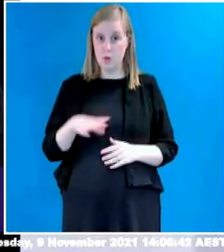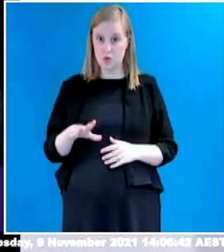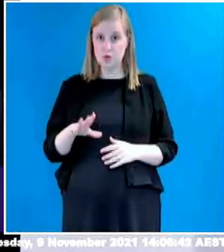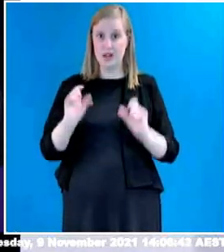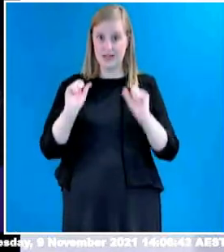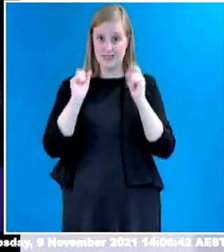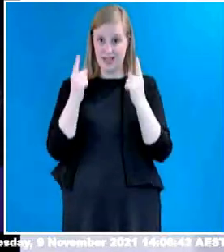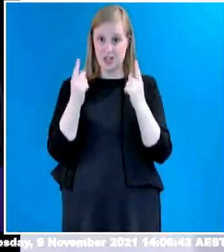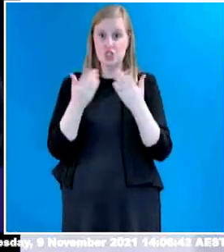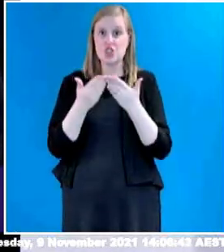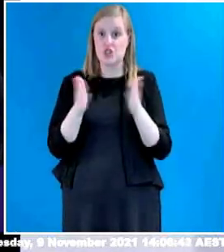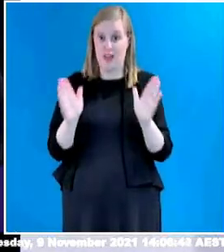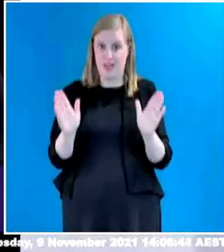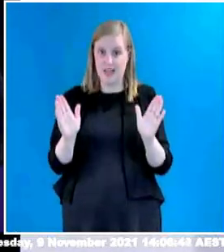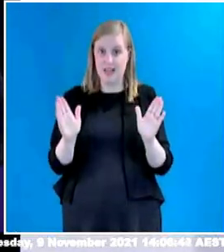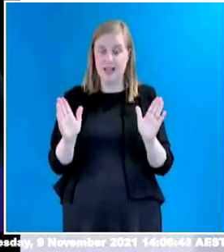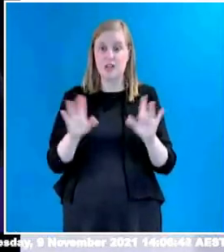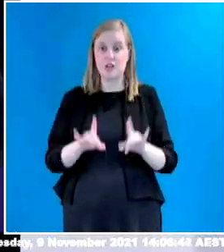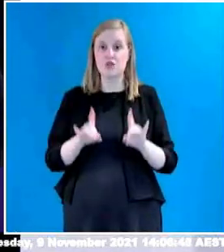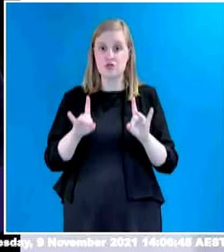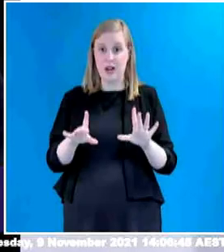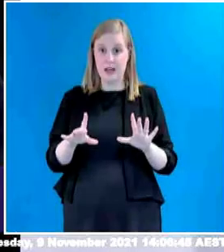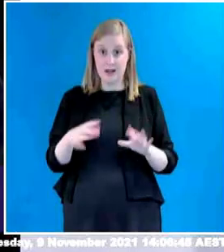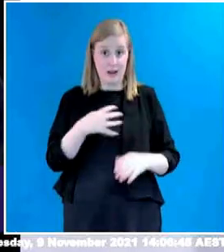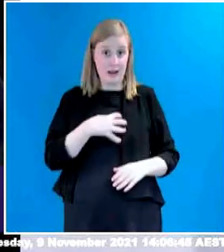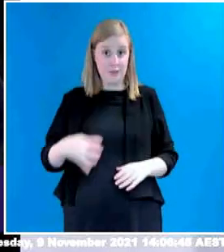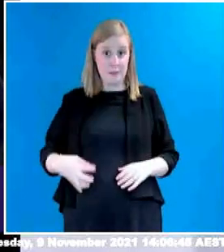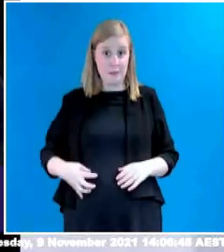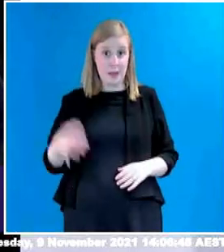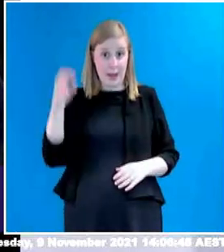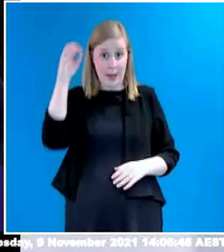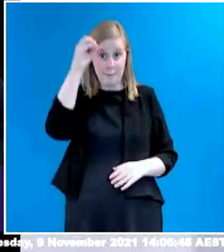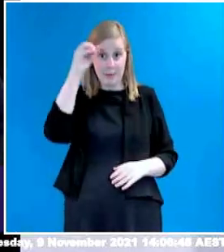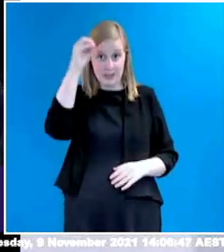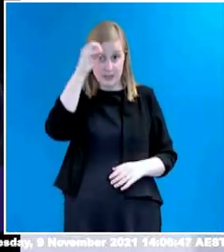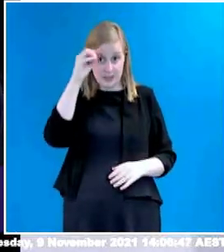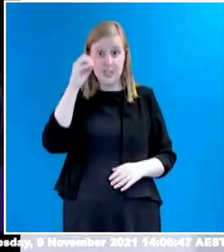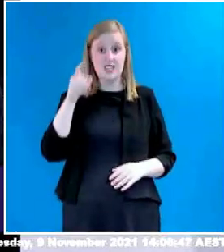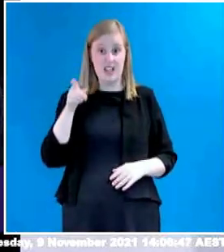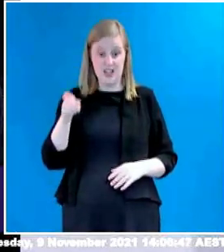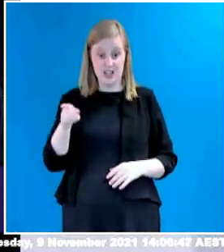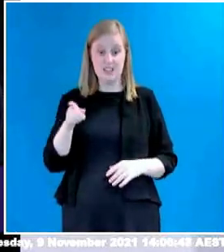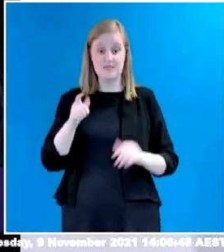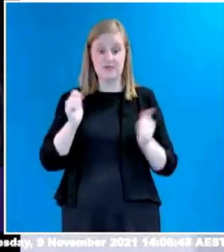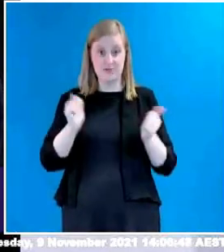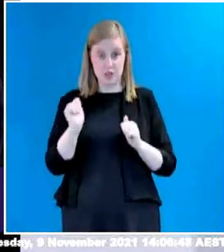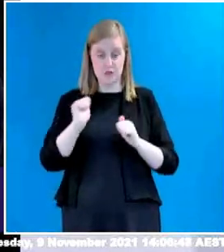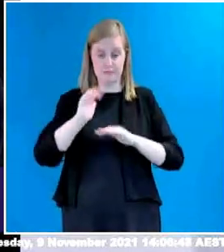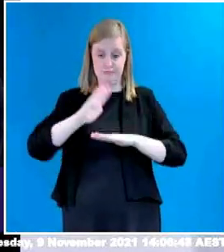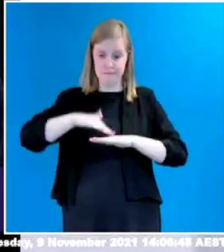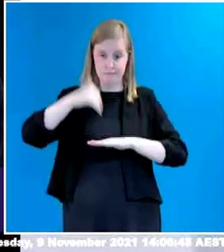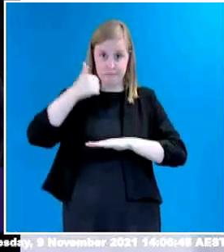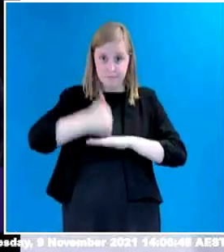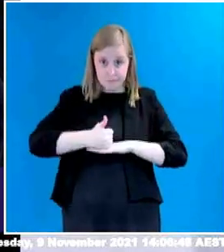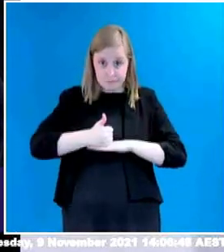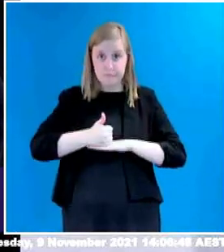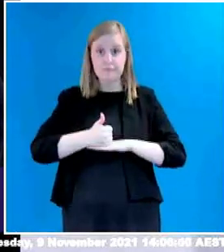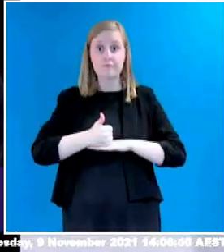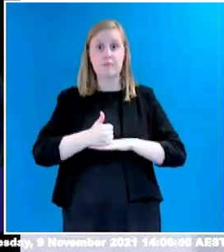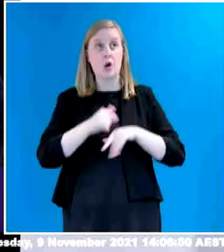Australian Government's position it has implemented, it is compliant and it has incorporated?